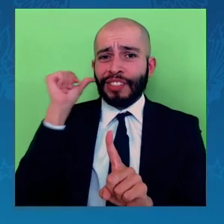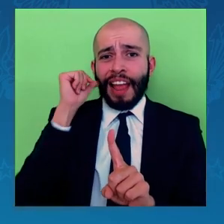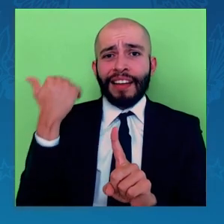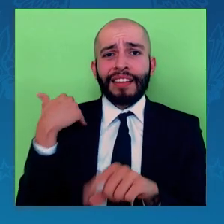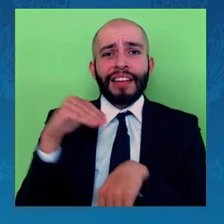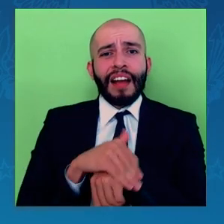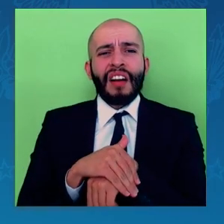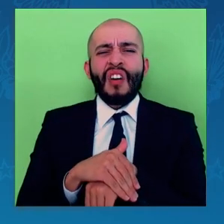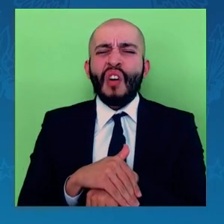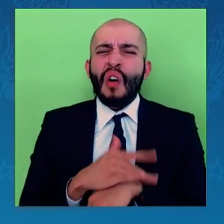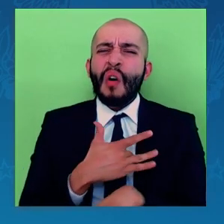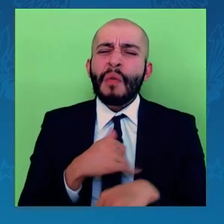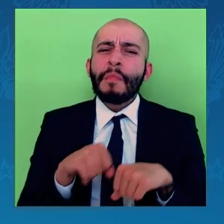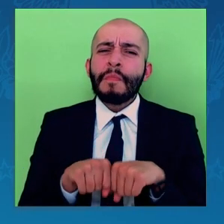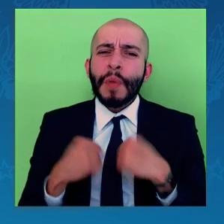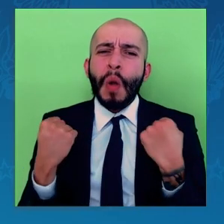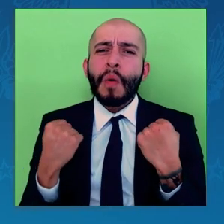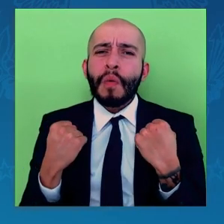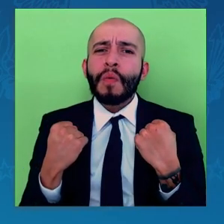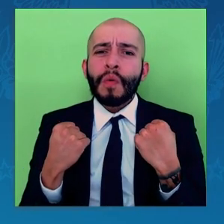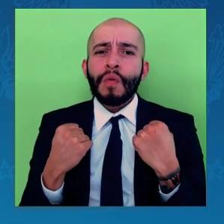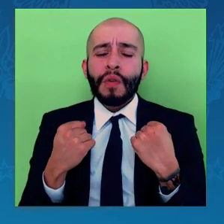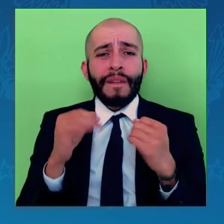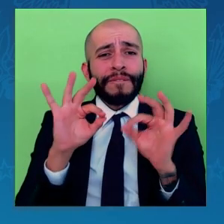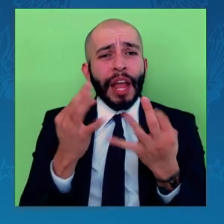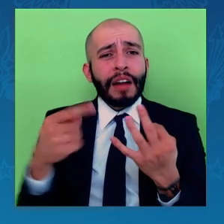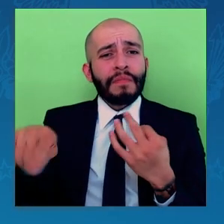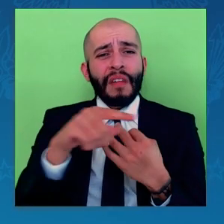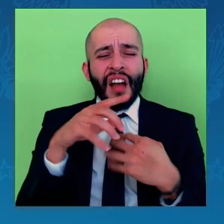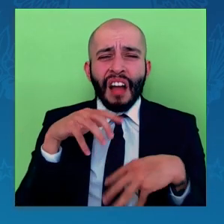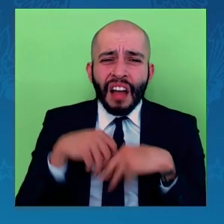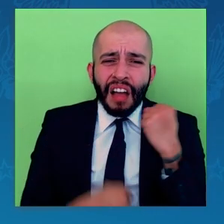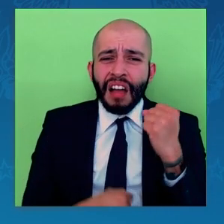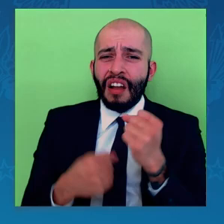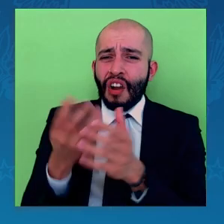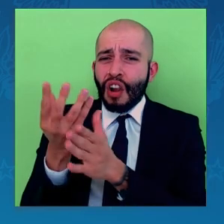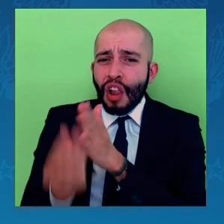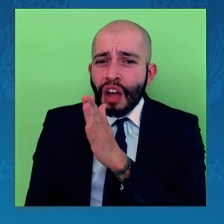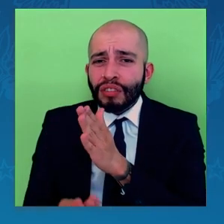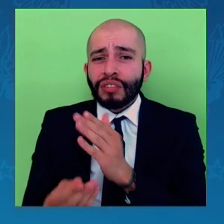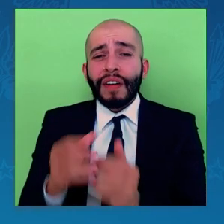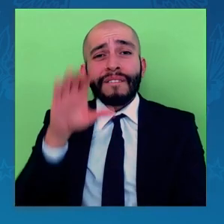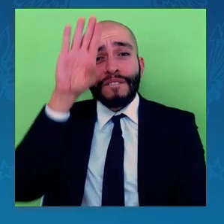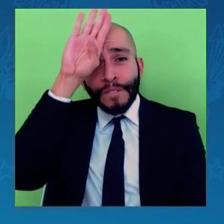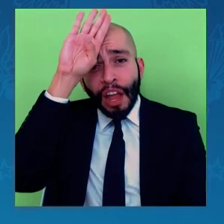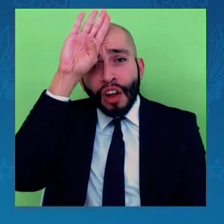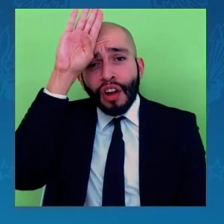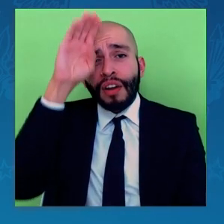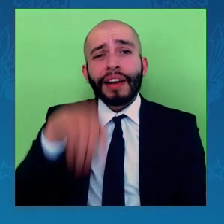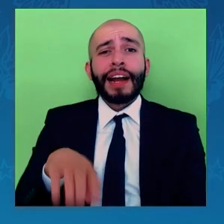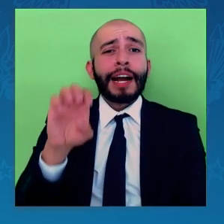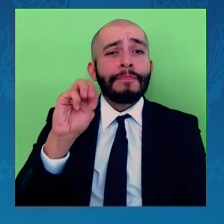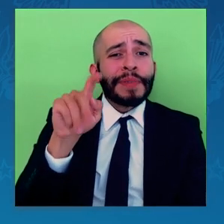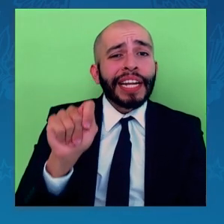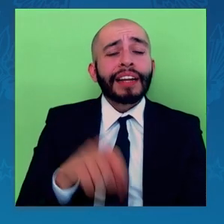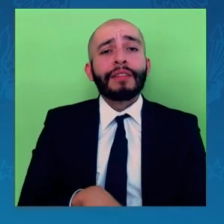to the first responders to the community. Please know that we are praying for you and that we stand with you.